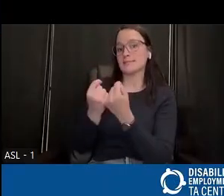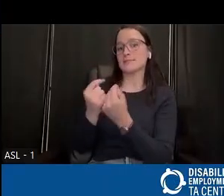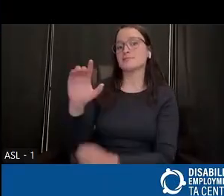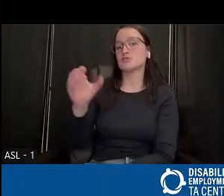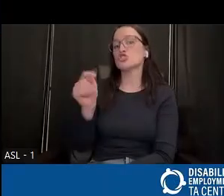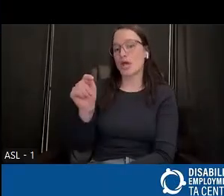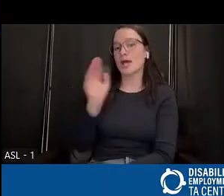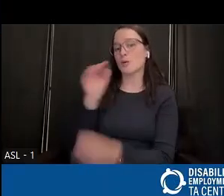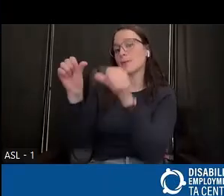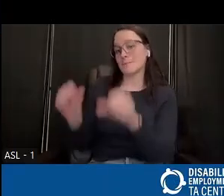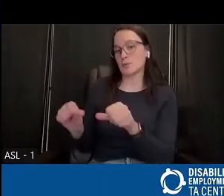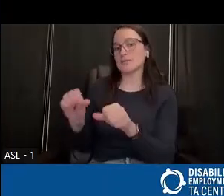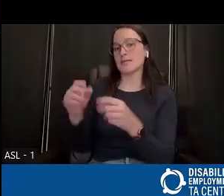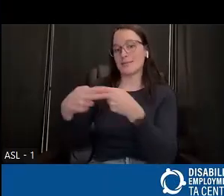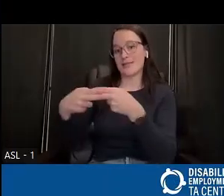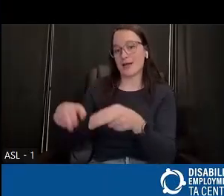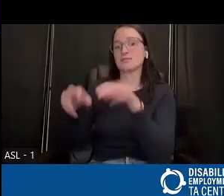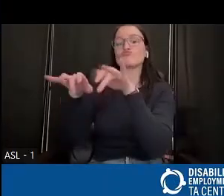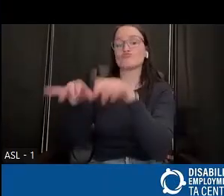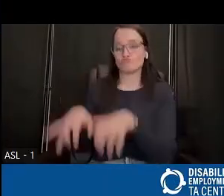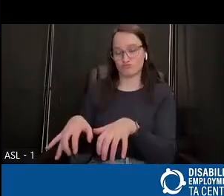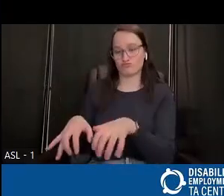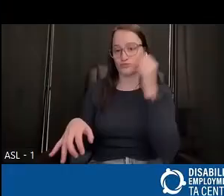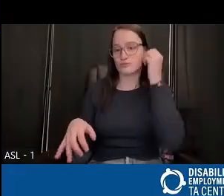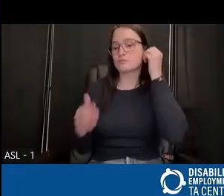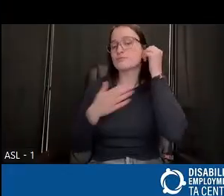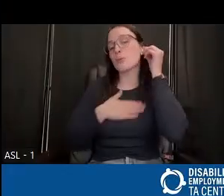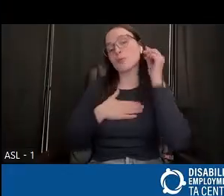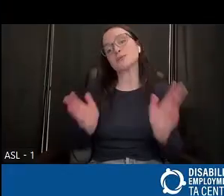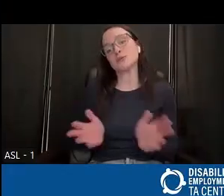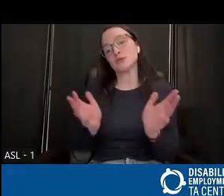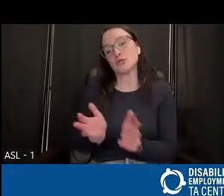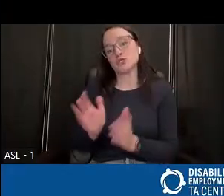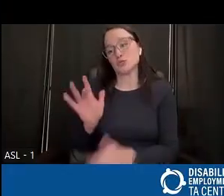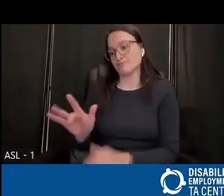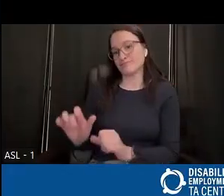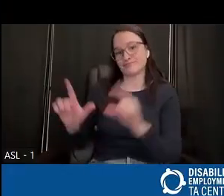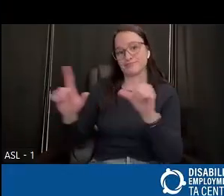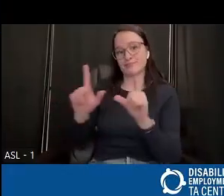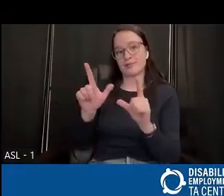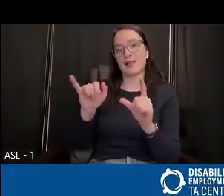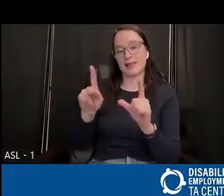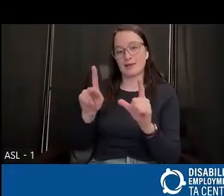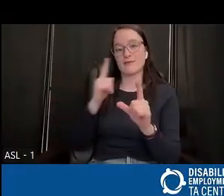we encourage you to access those um at that link. This event is being recorded and we